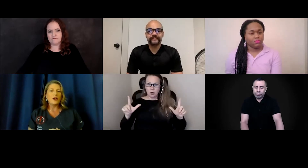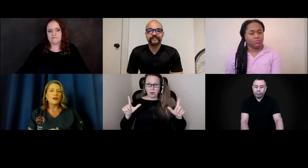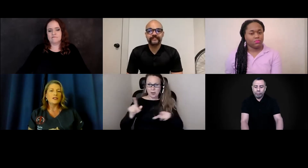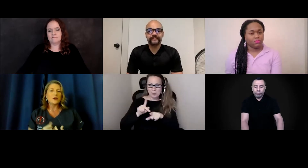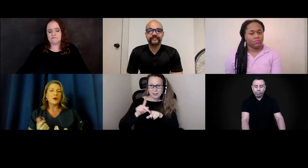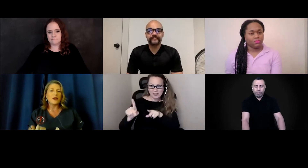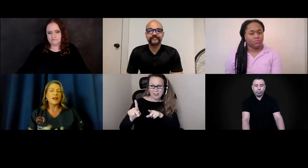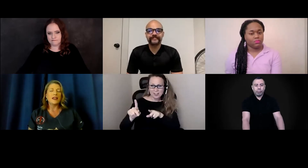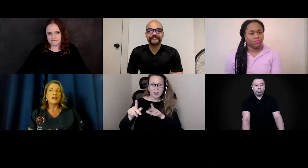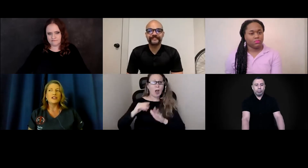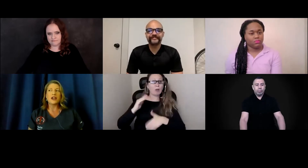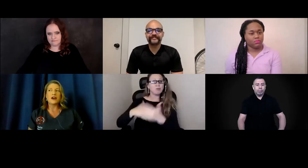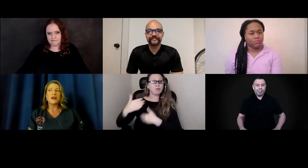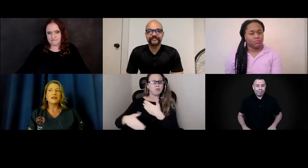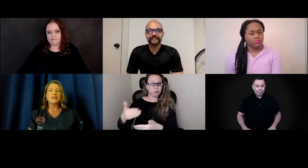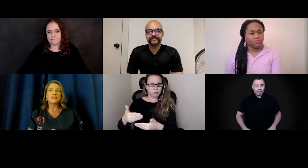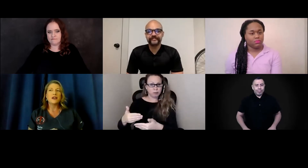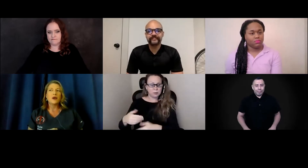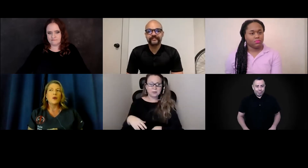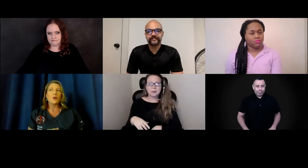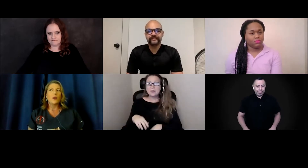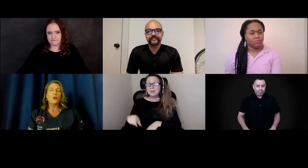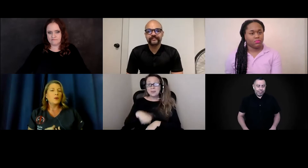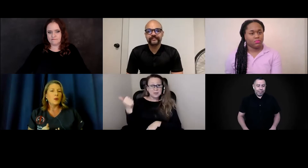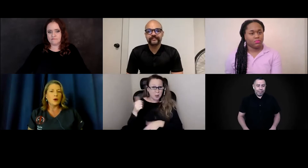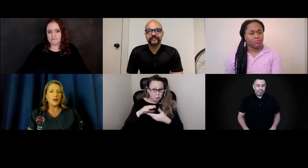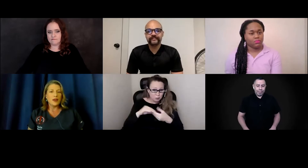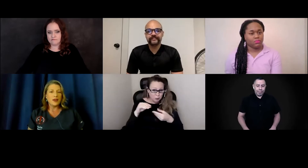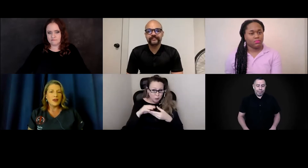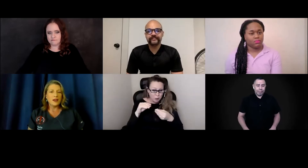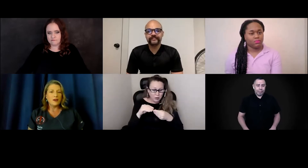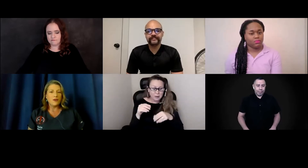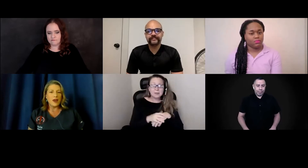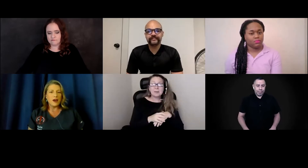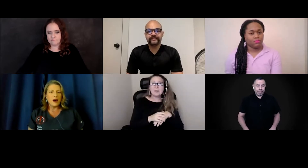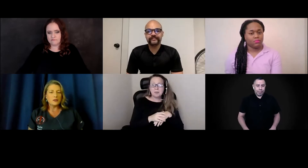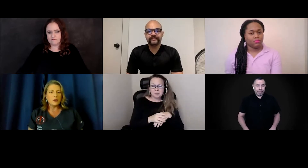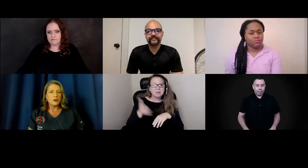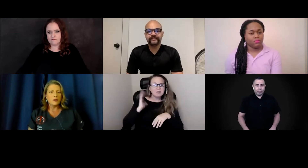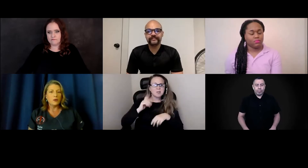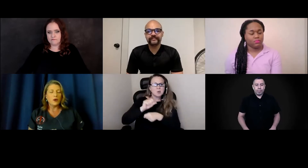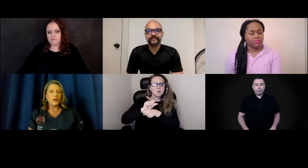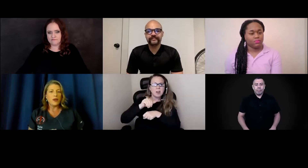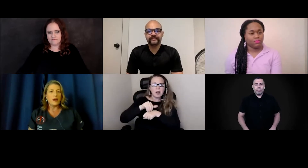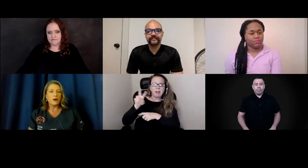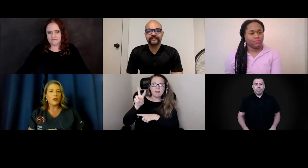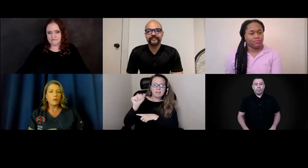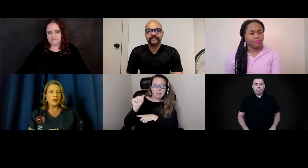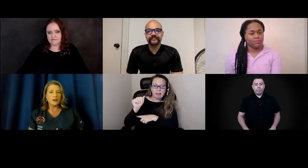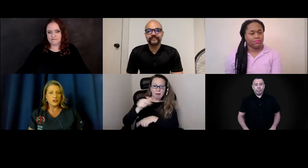Another story I like to share is when we were working in a VA Hospital, with an orthopedic